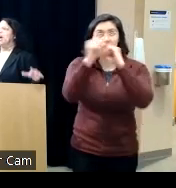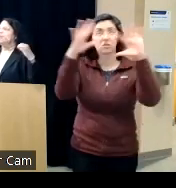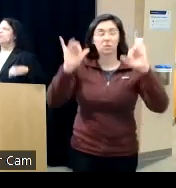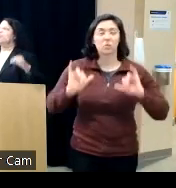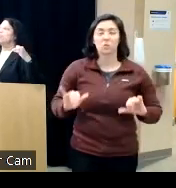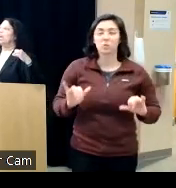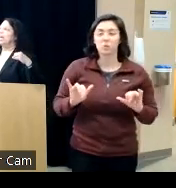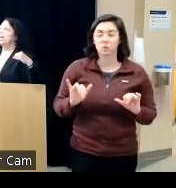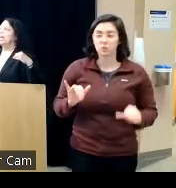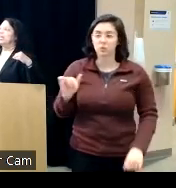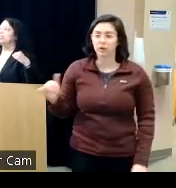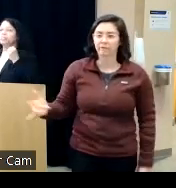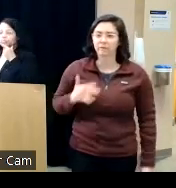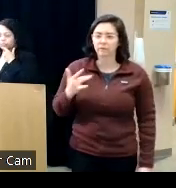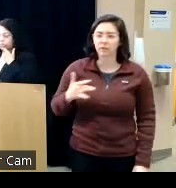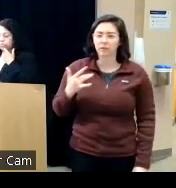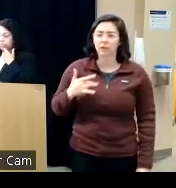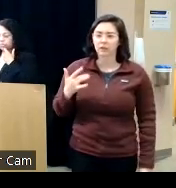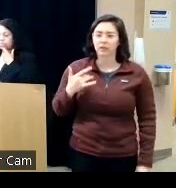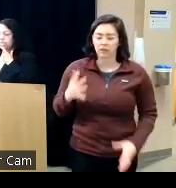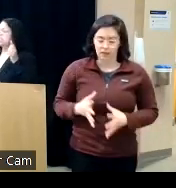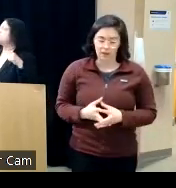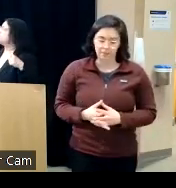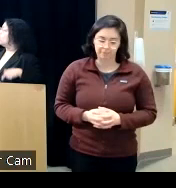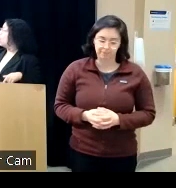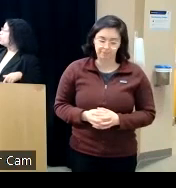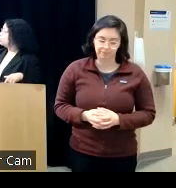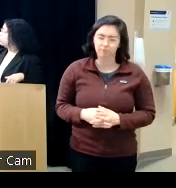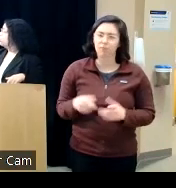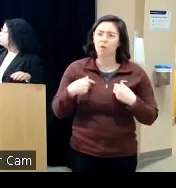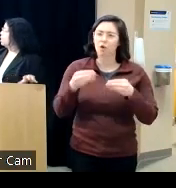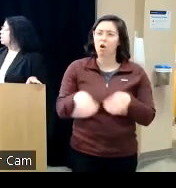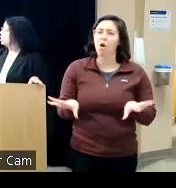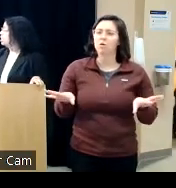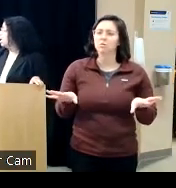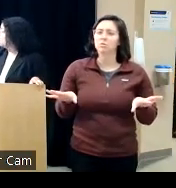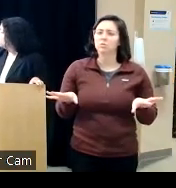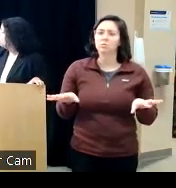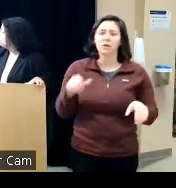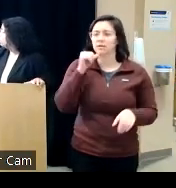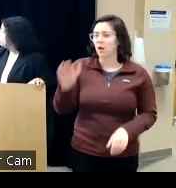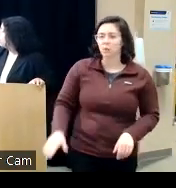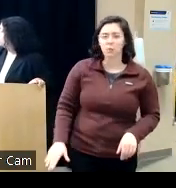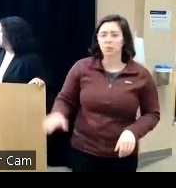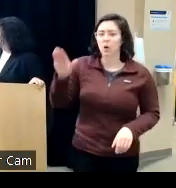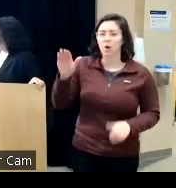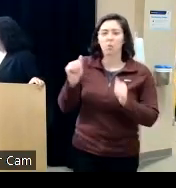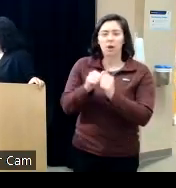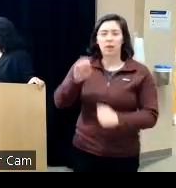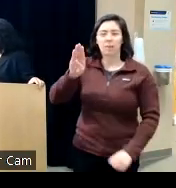um I felt a sense of loss because I did not grow up with my biological father